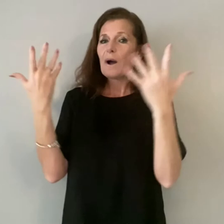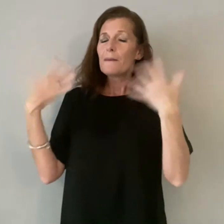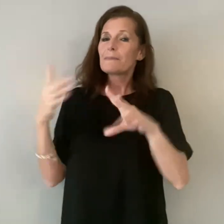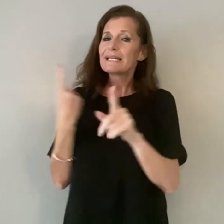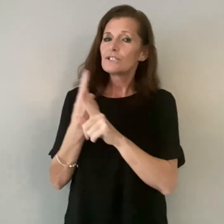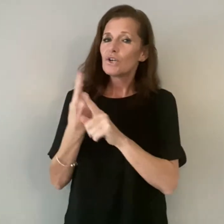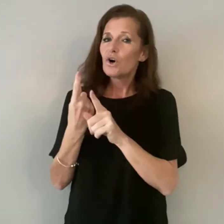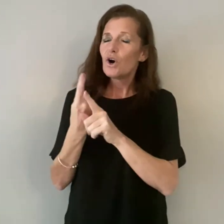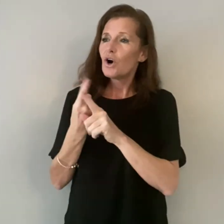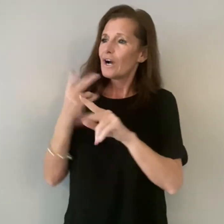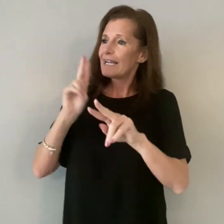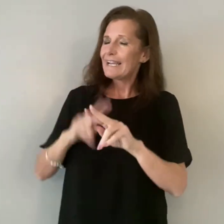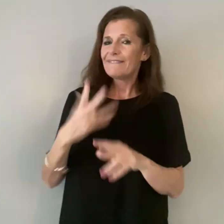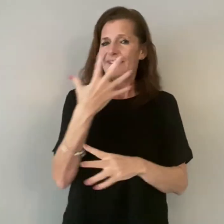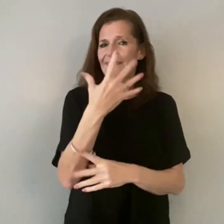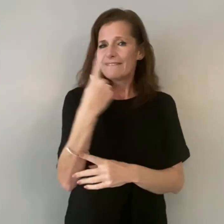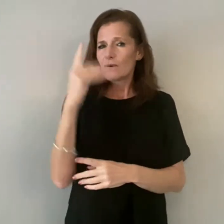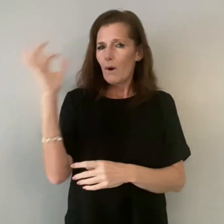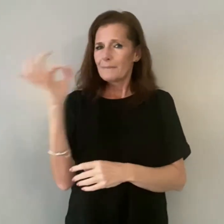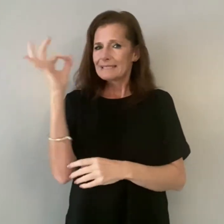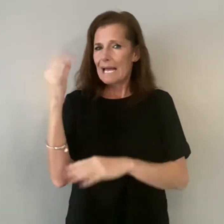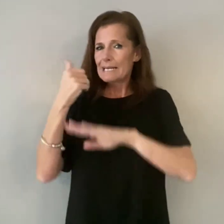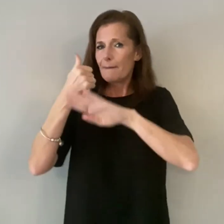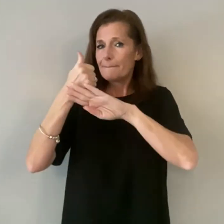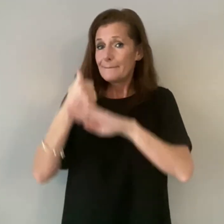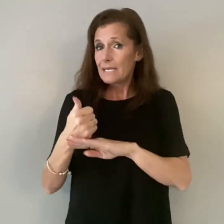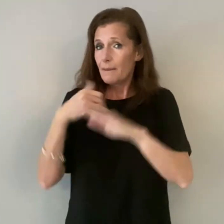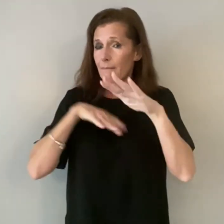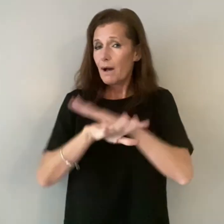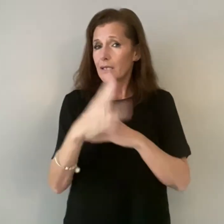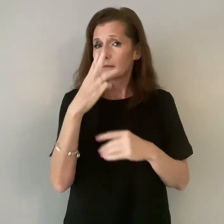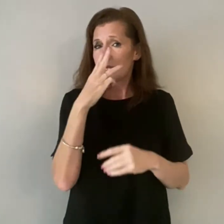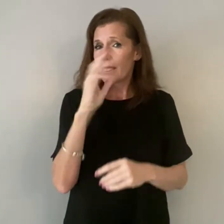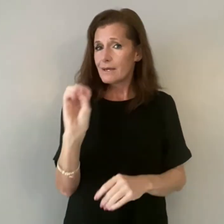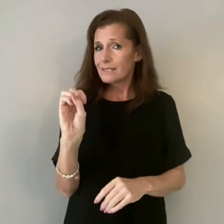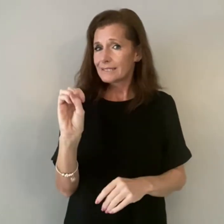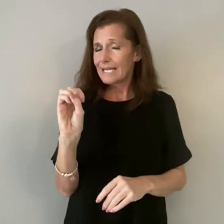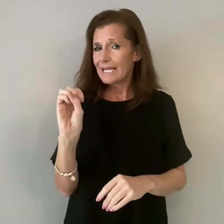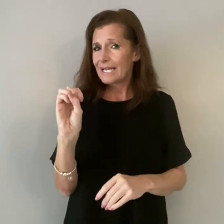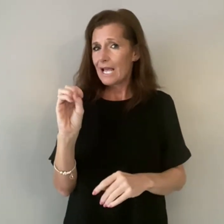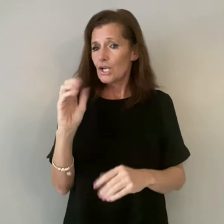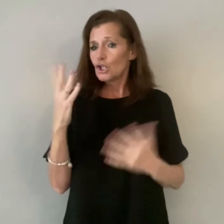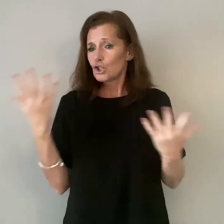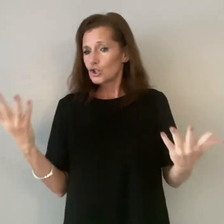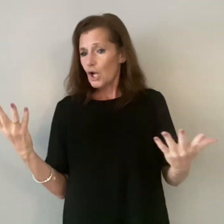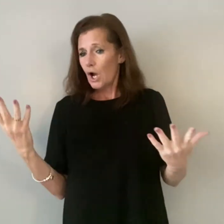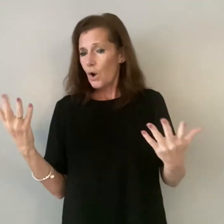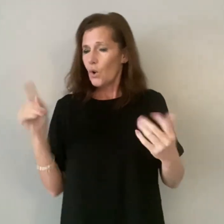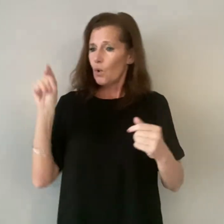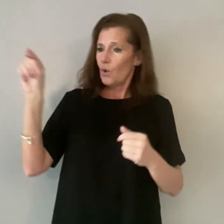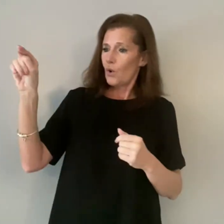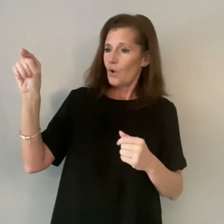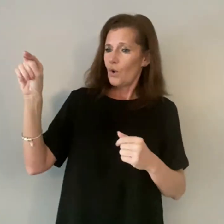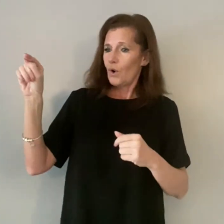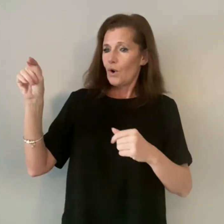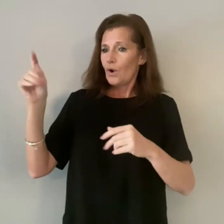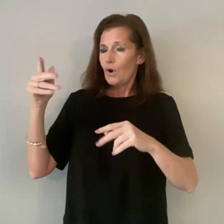we talked about the idea that if you've got a 51% minimum of your board being under 30, the implication of turnover and churn there if,